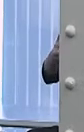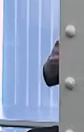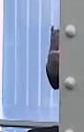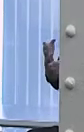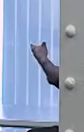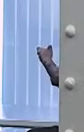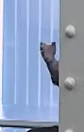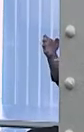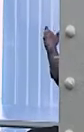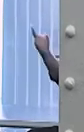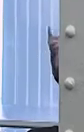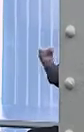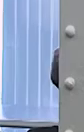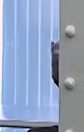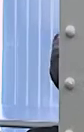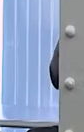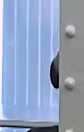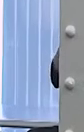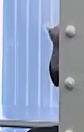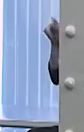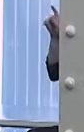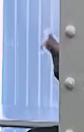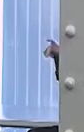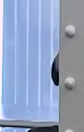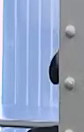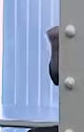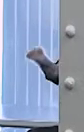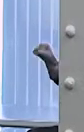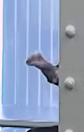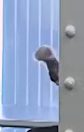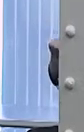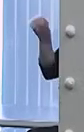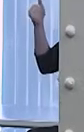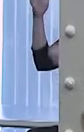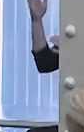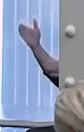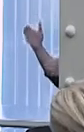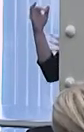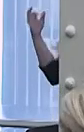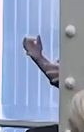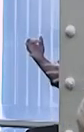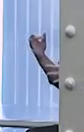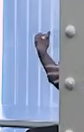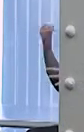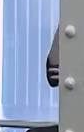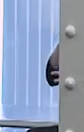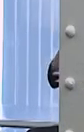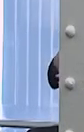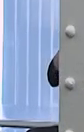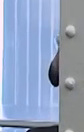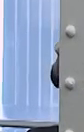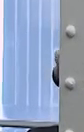somebody else needs to decide for them and not just about the few things they're bad at, but about everything.